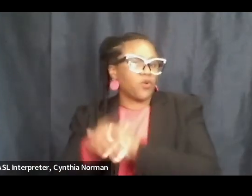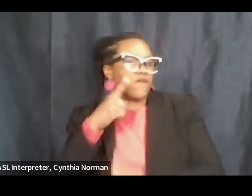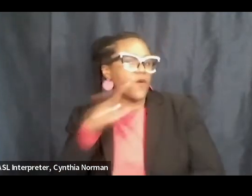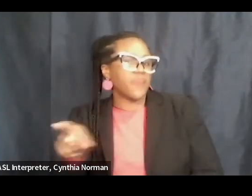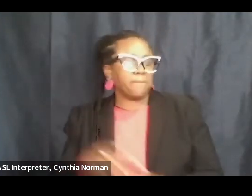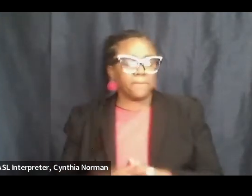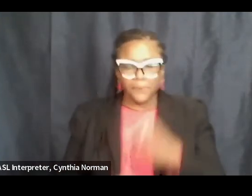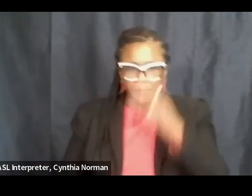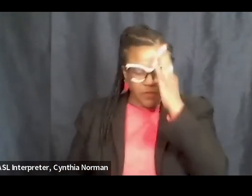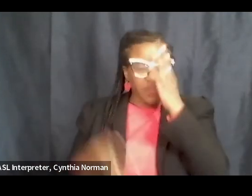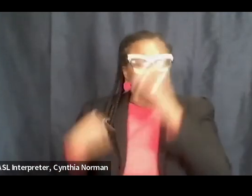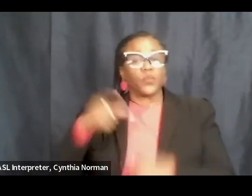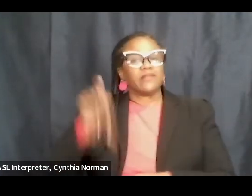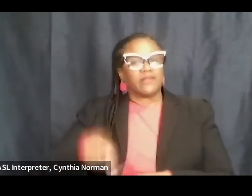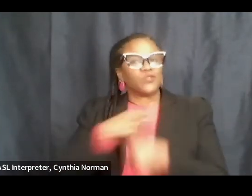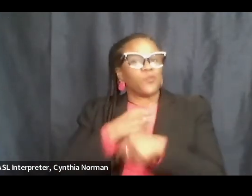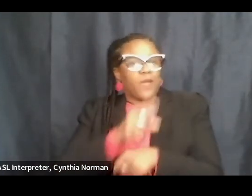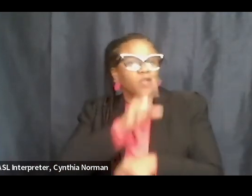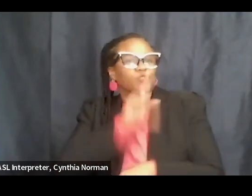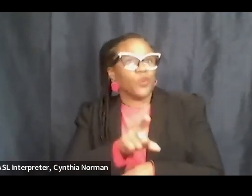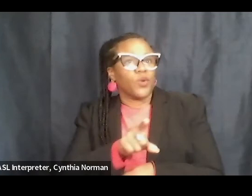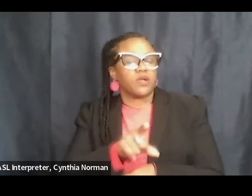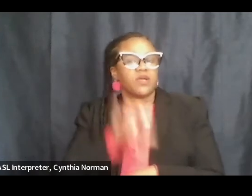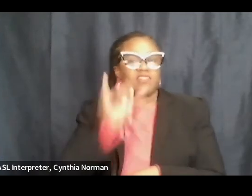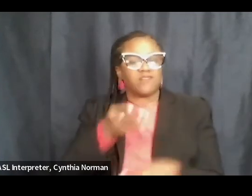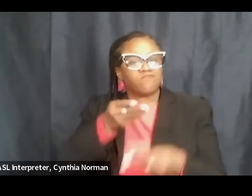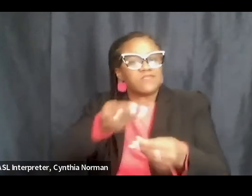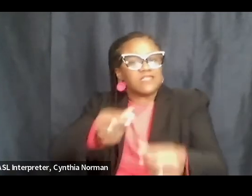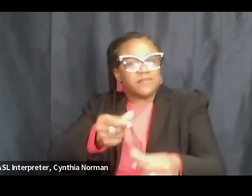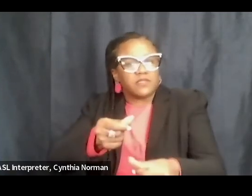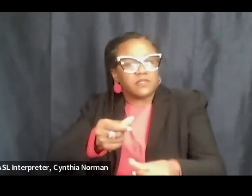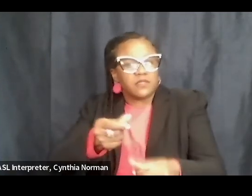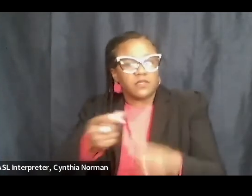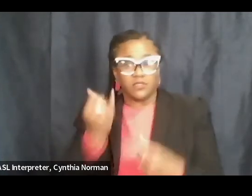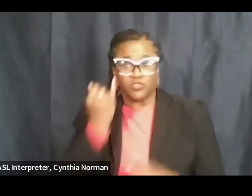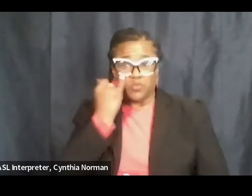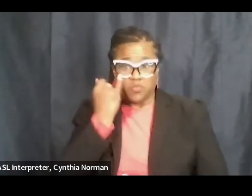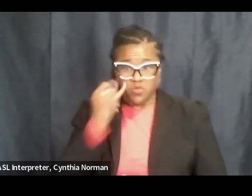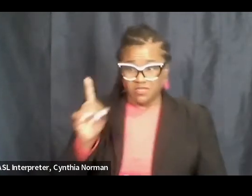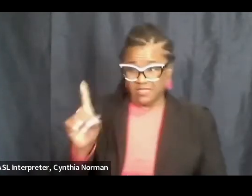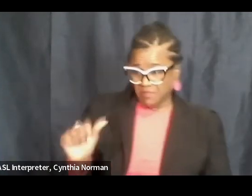We need to we need to make that seamless so that when someone with disability receive Medicaid services